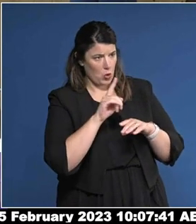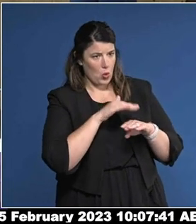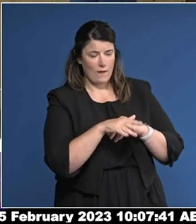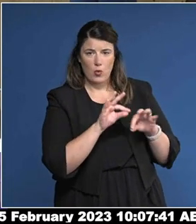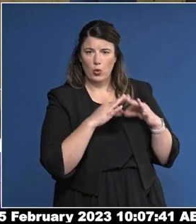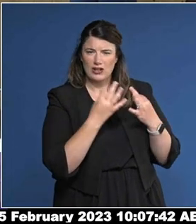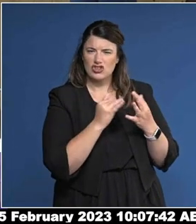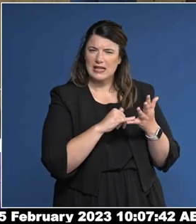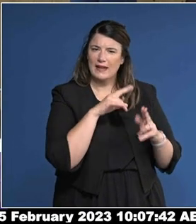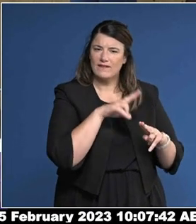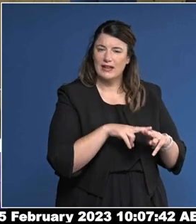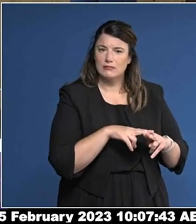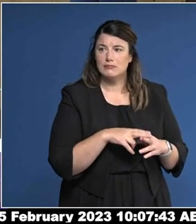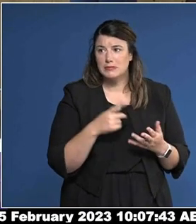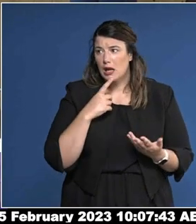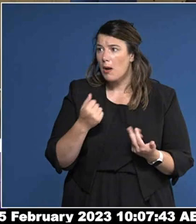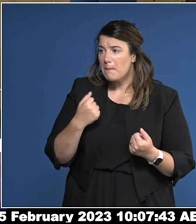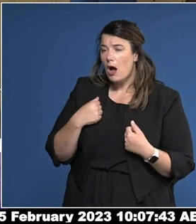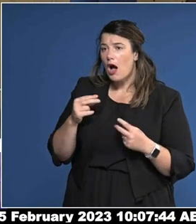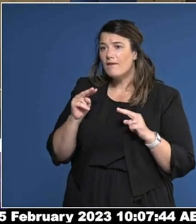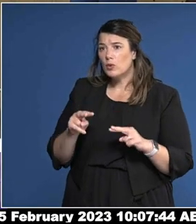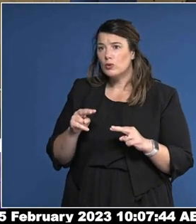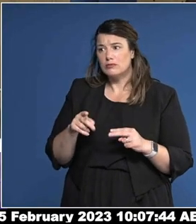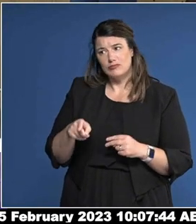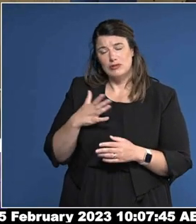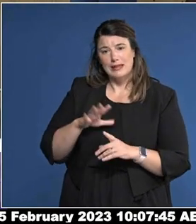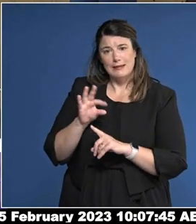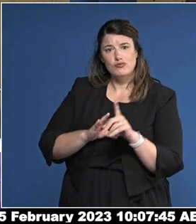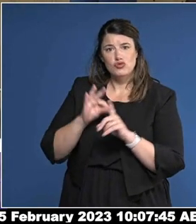My view was that the organisation really needed to work on understanding the voice of